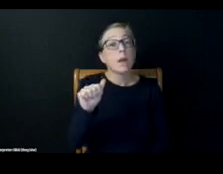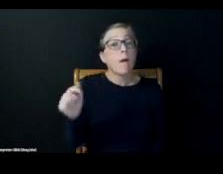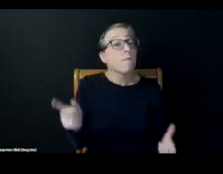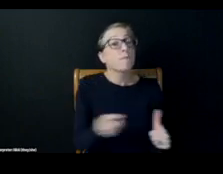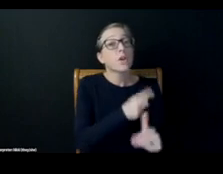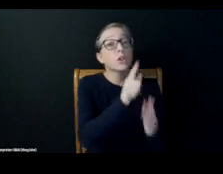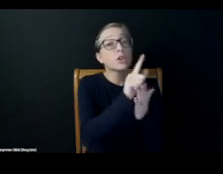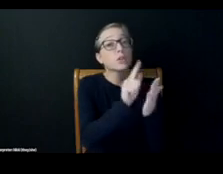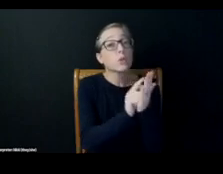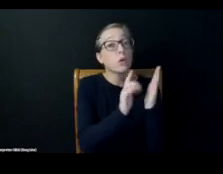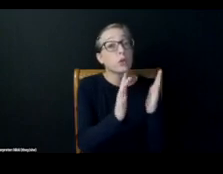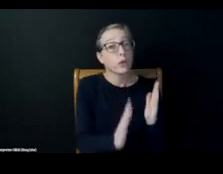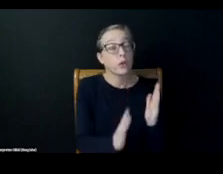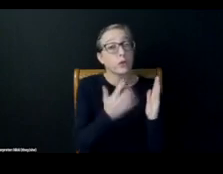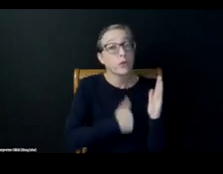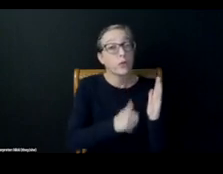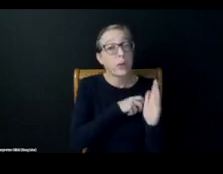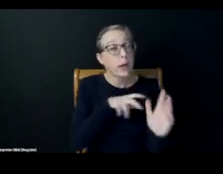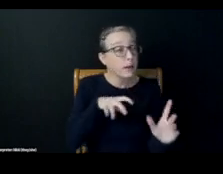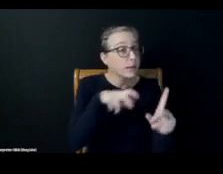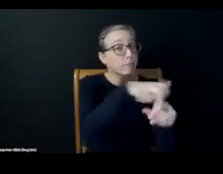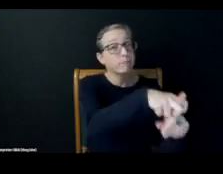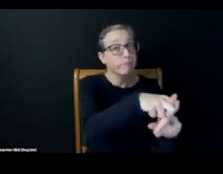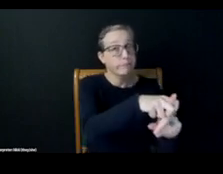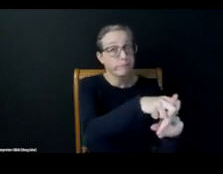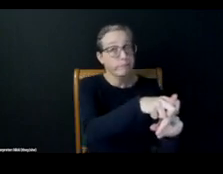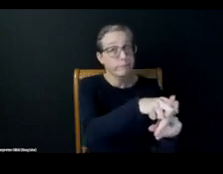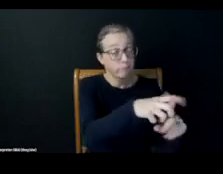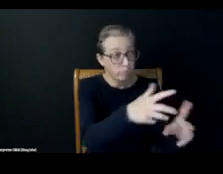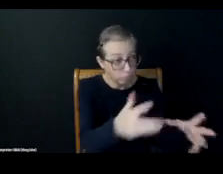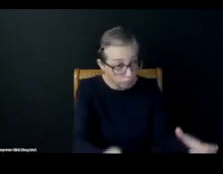on our legal visas to stay.